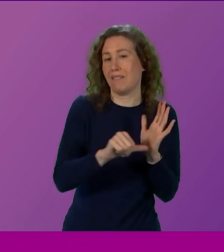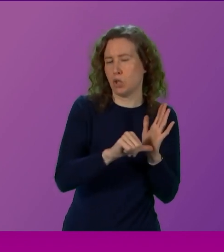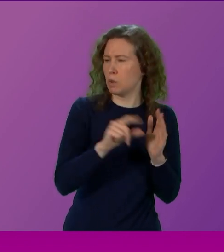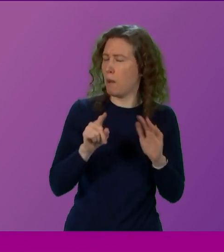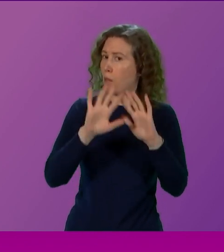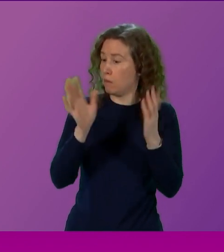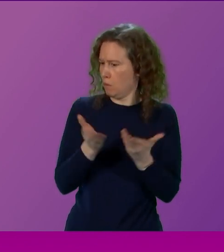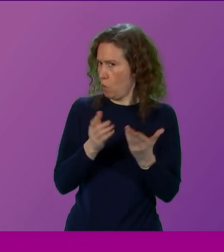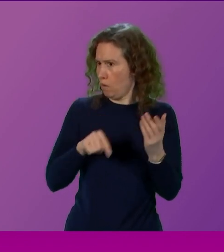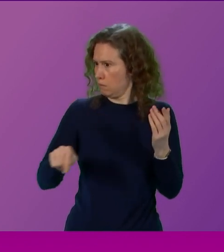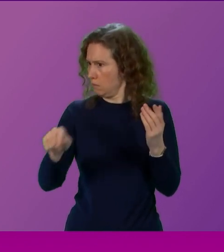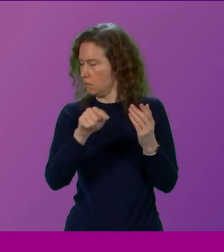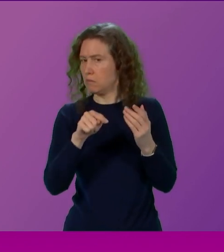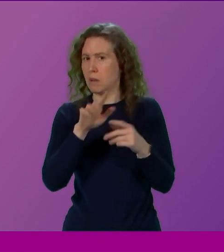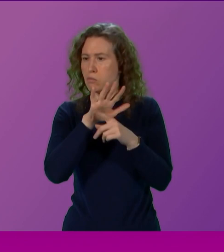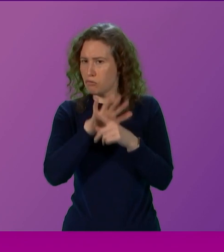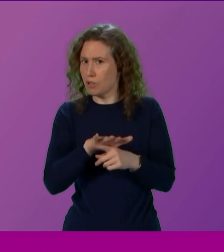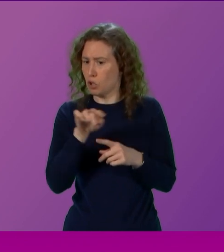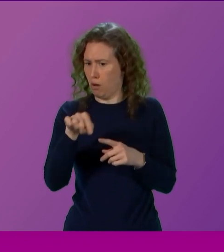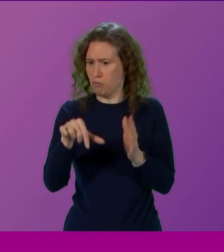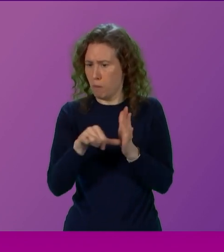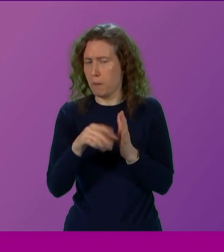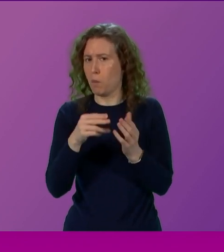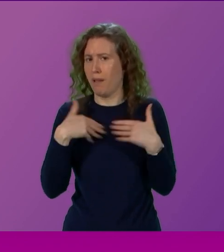the pressures on health services are down to Covid. That is why we are